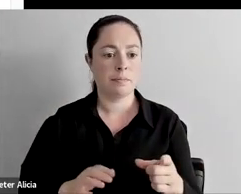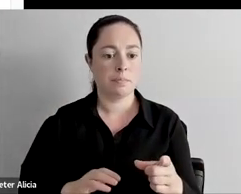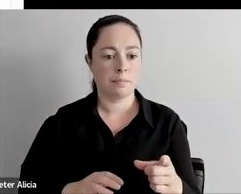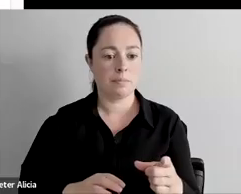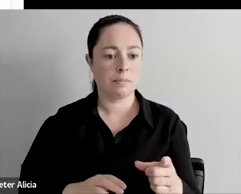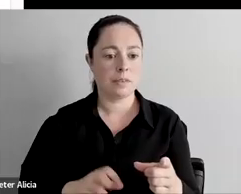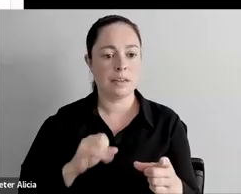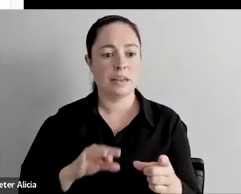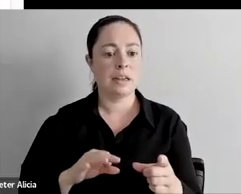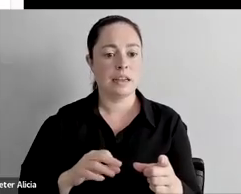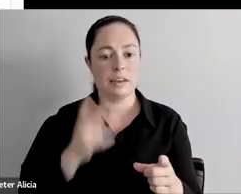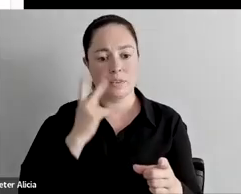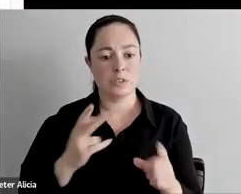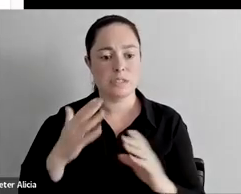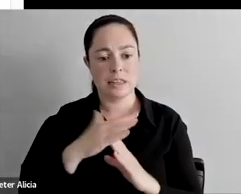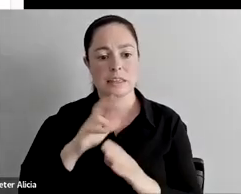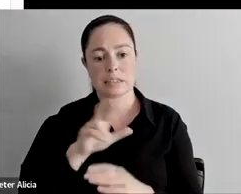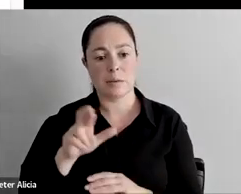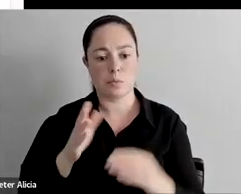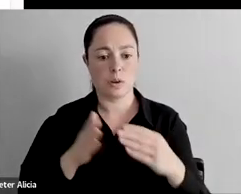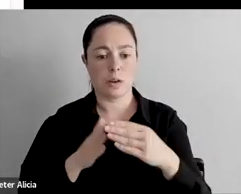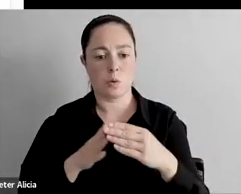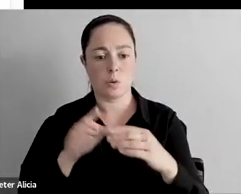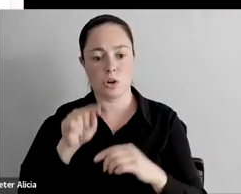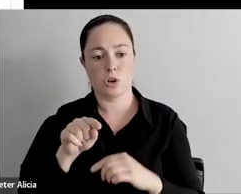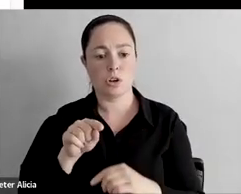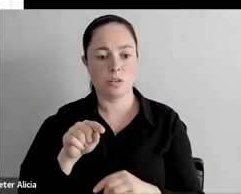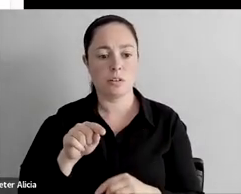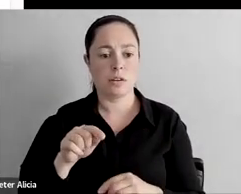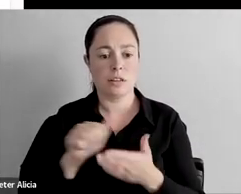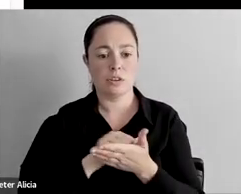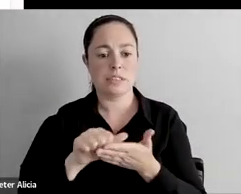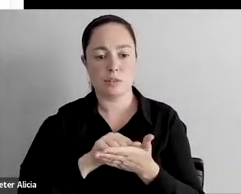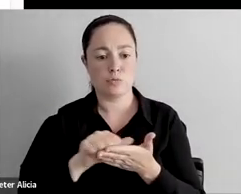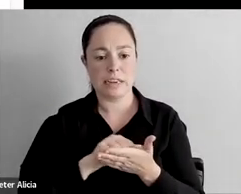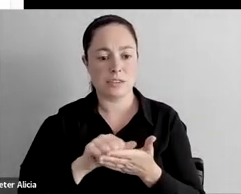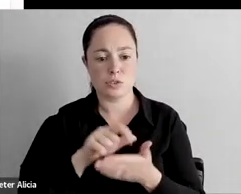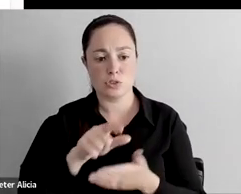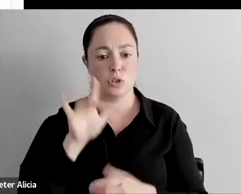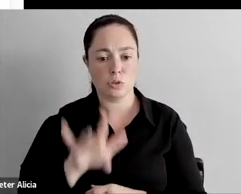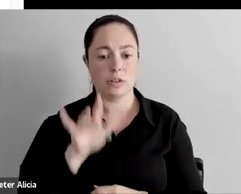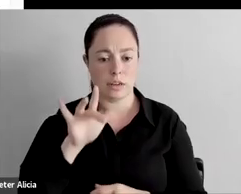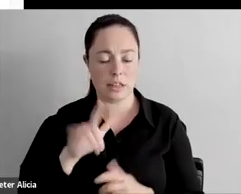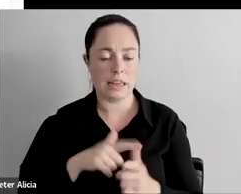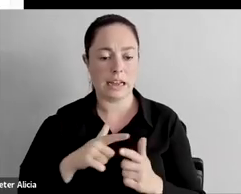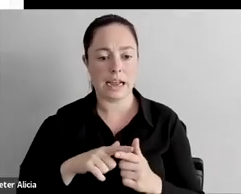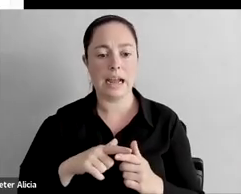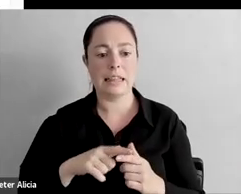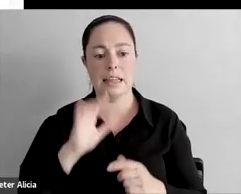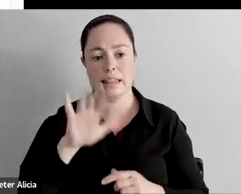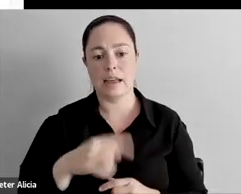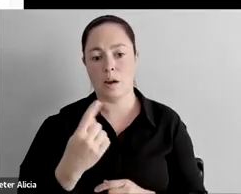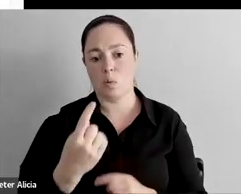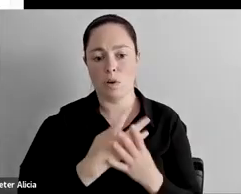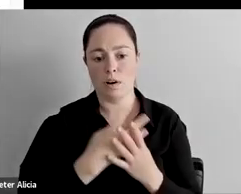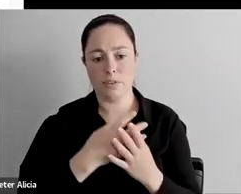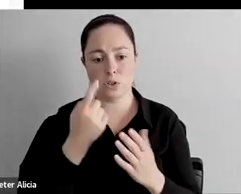corner of any of the drop down menus there's a little eraser that appears that you can clear that individual selection if you don't want to clear